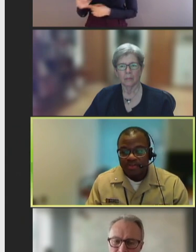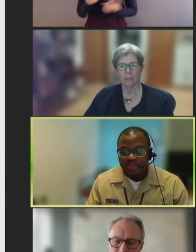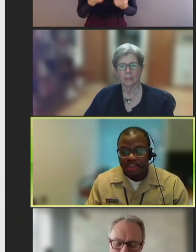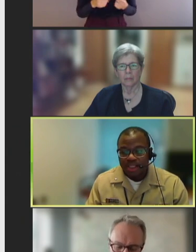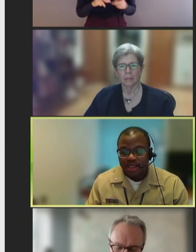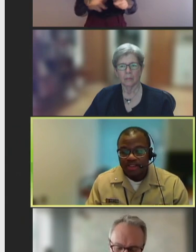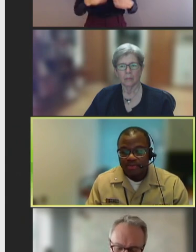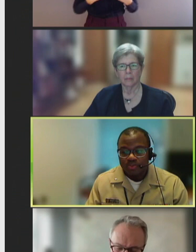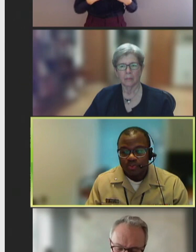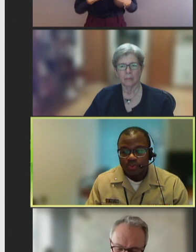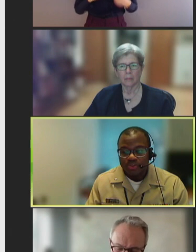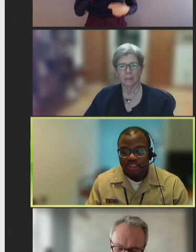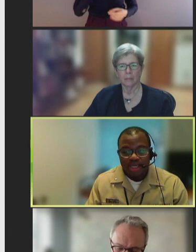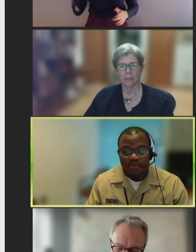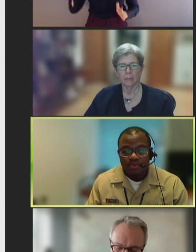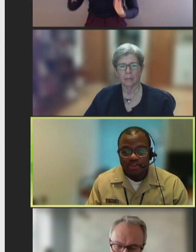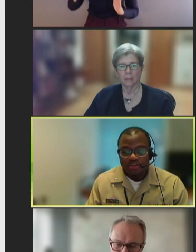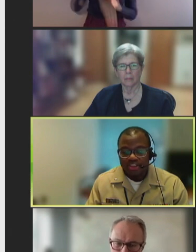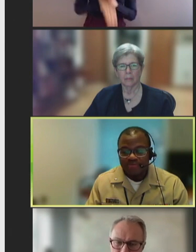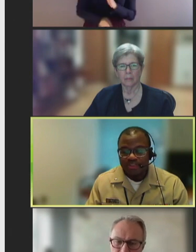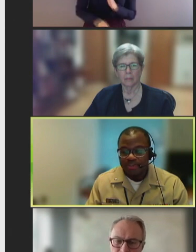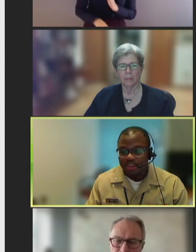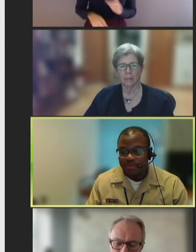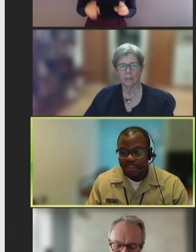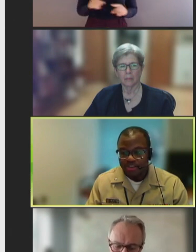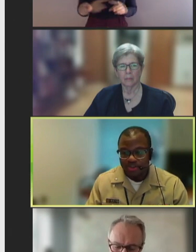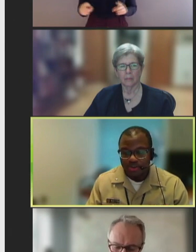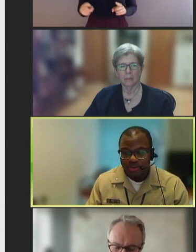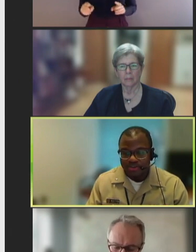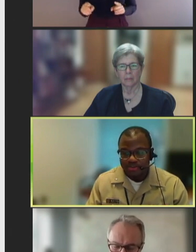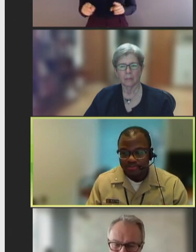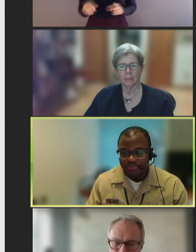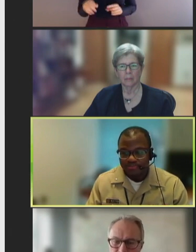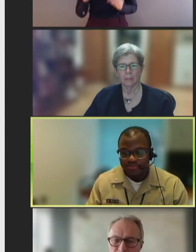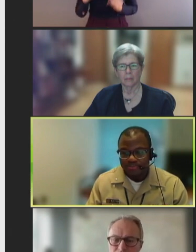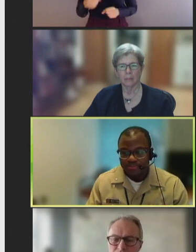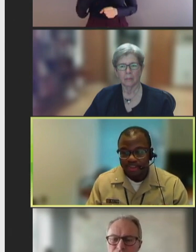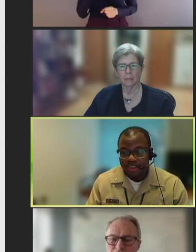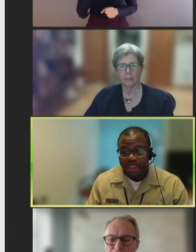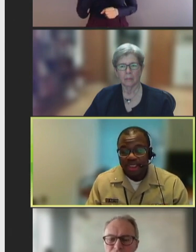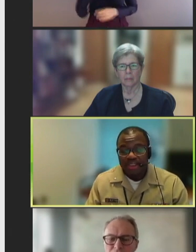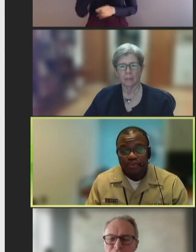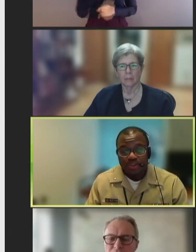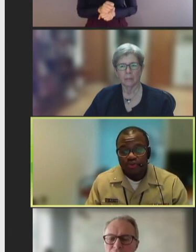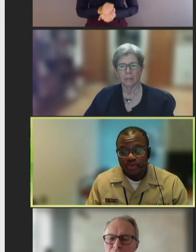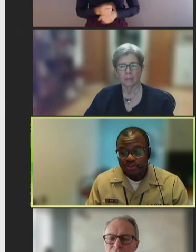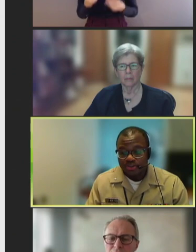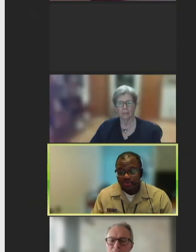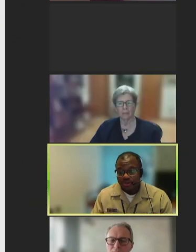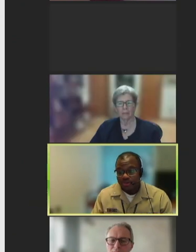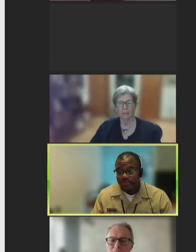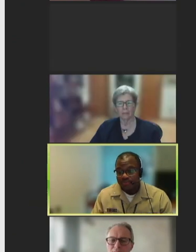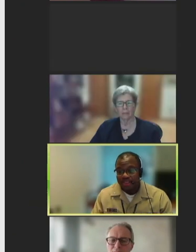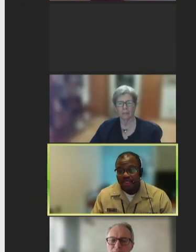of decline was inadequate to achieve TB elimination goals. In 2022 though,